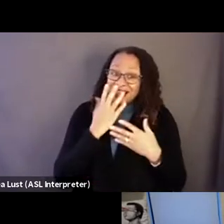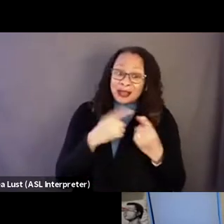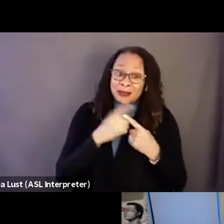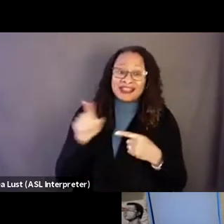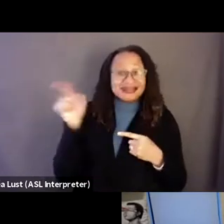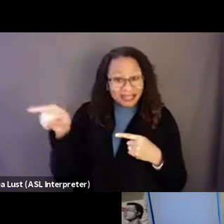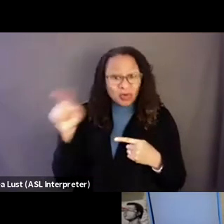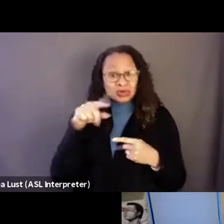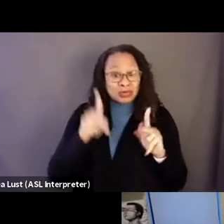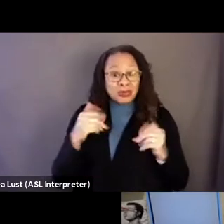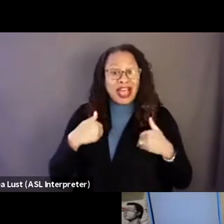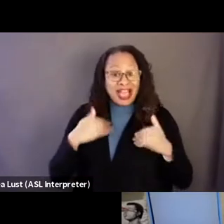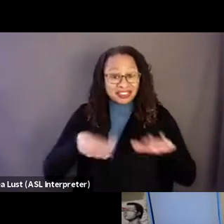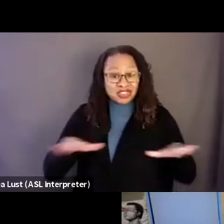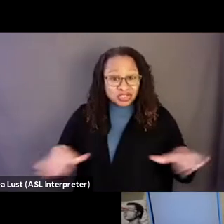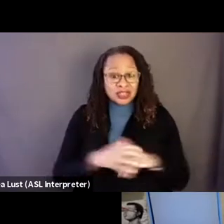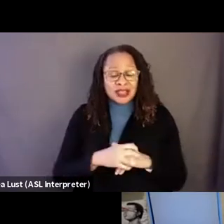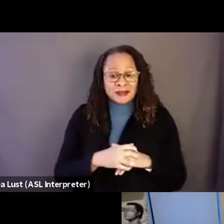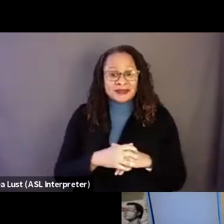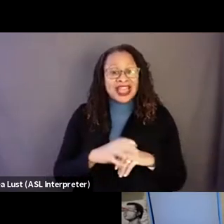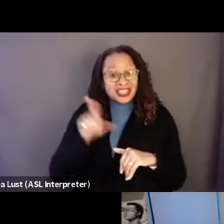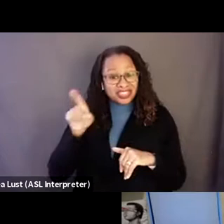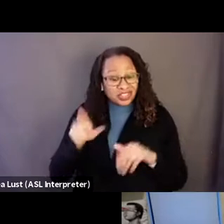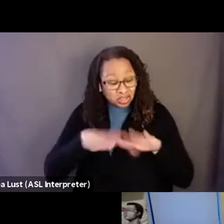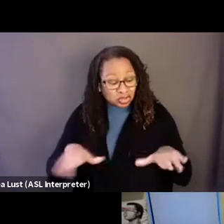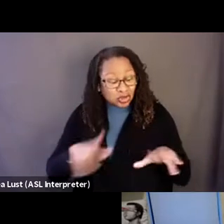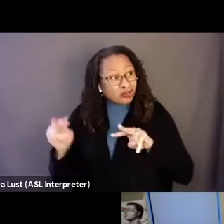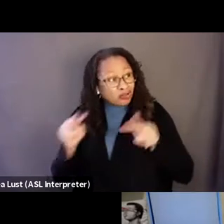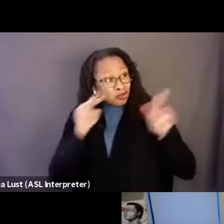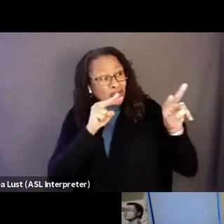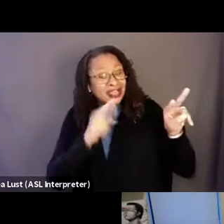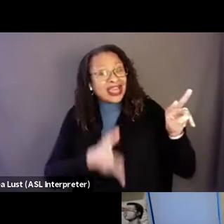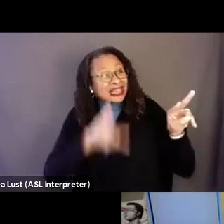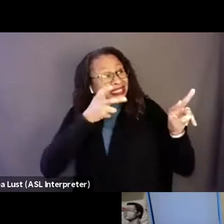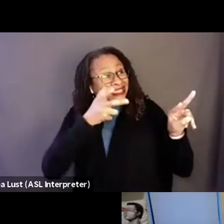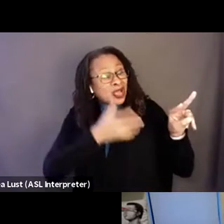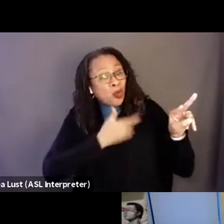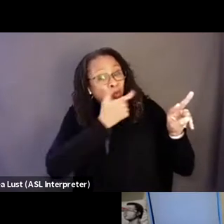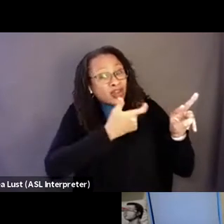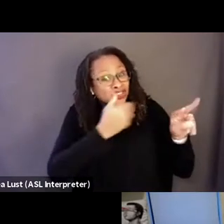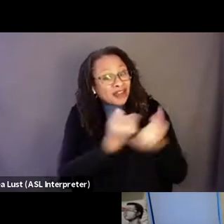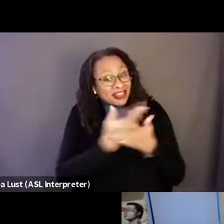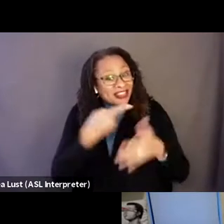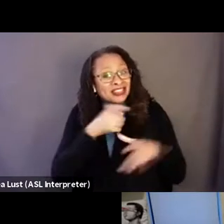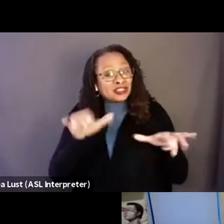And their children are listening and watching everything that they do. And they grow up in the world to become them.